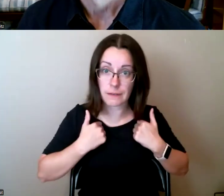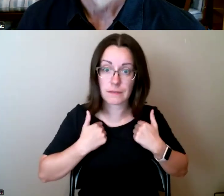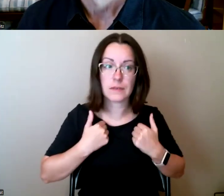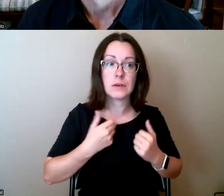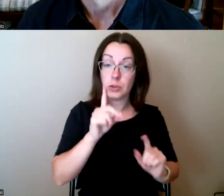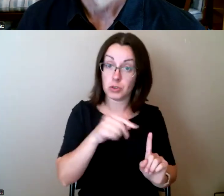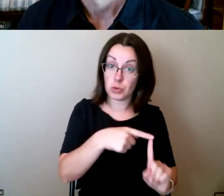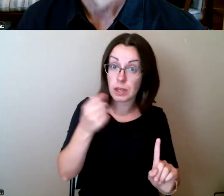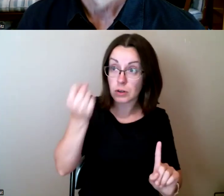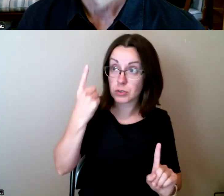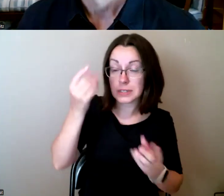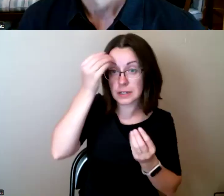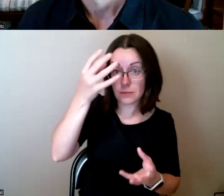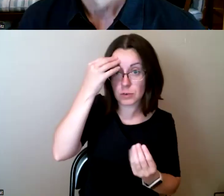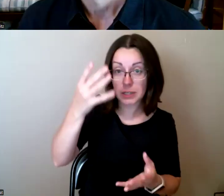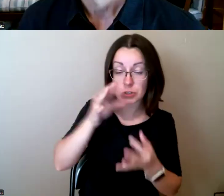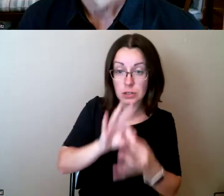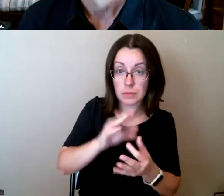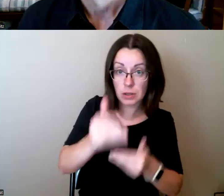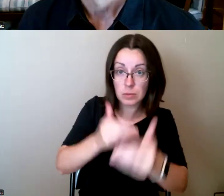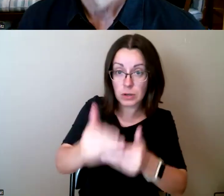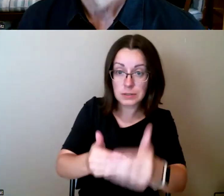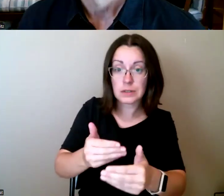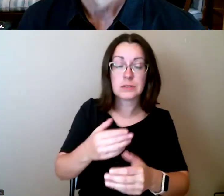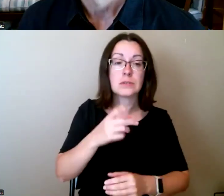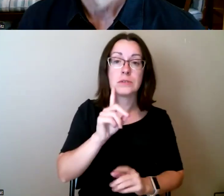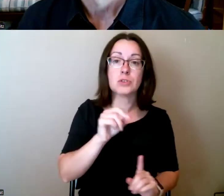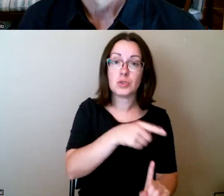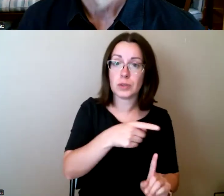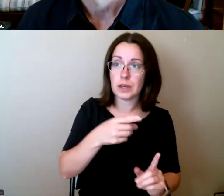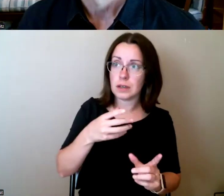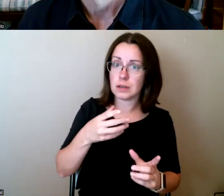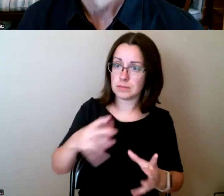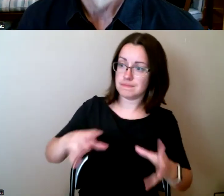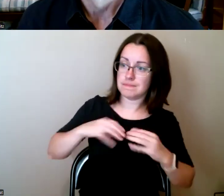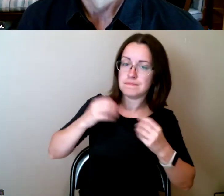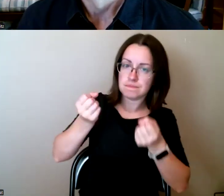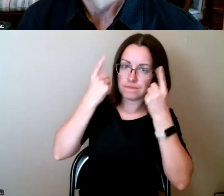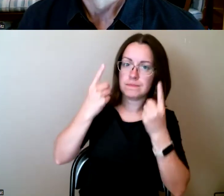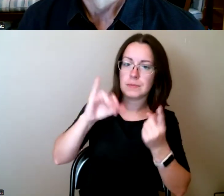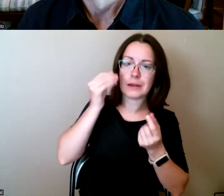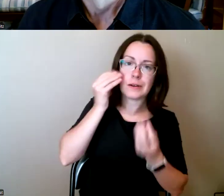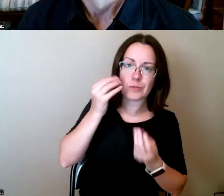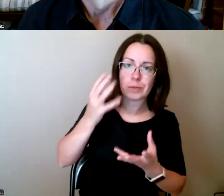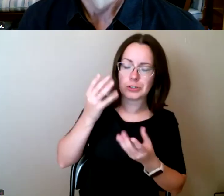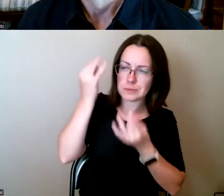to them, whether they appreciate the information or what they have received. Can they apply that